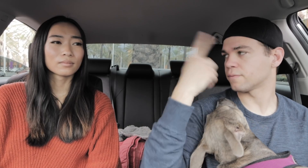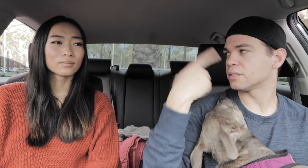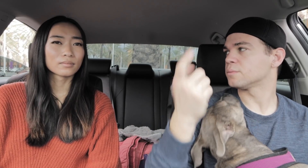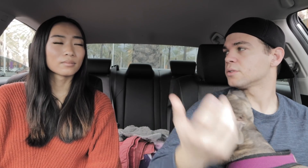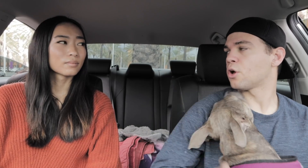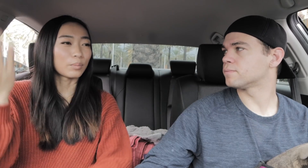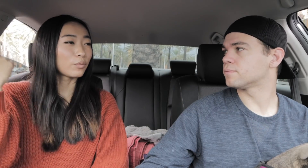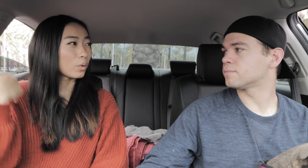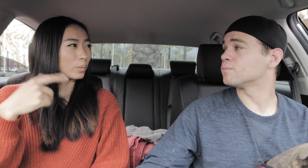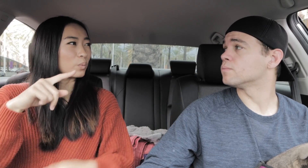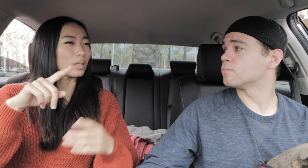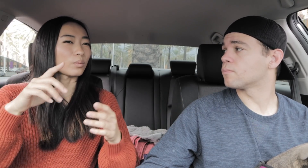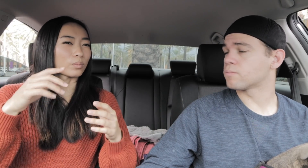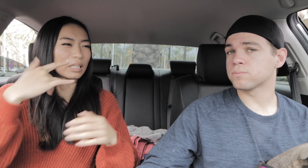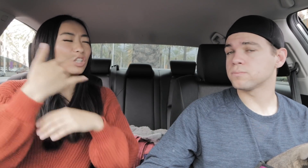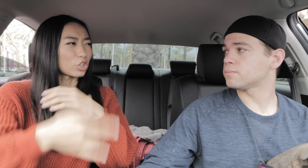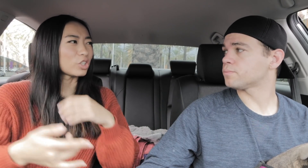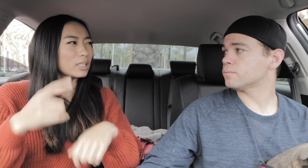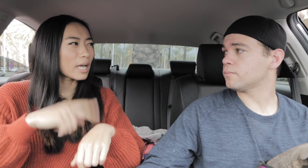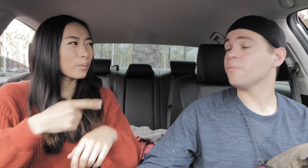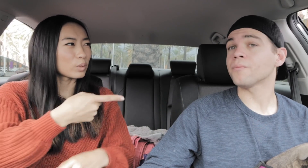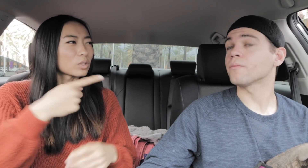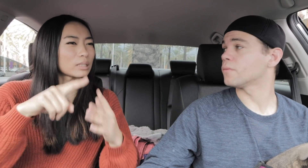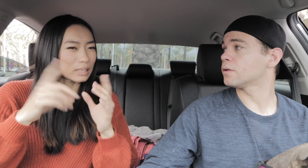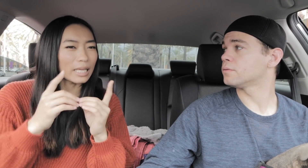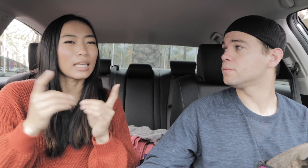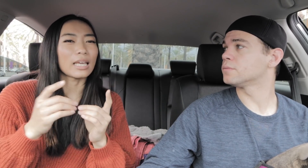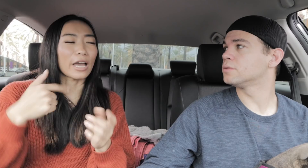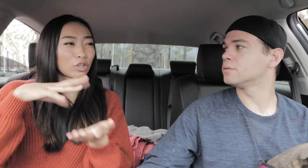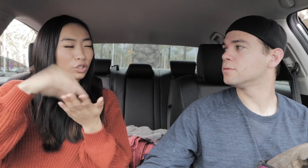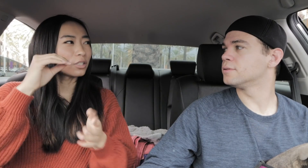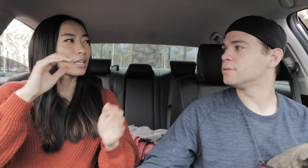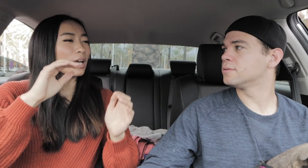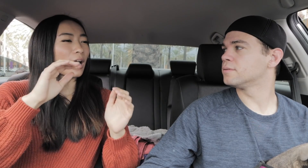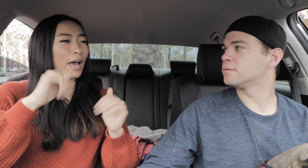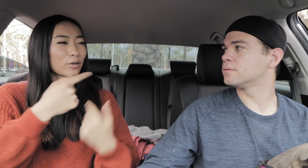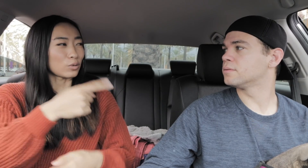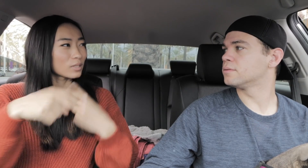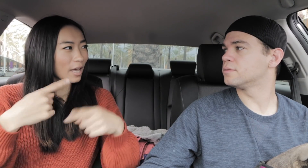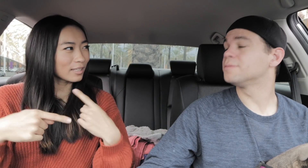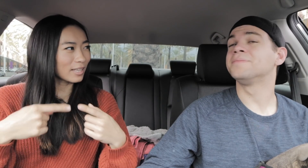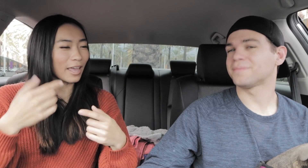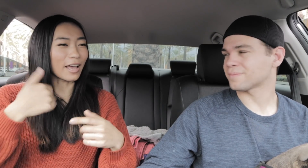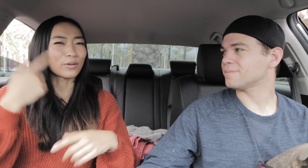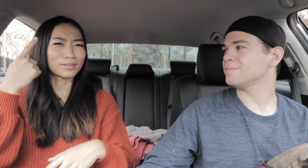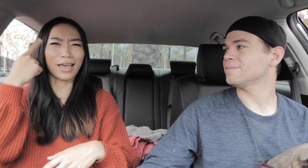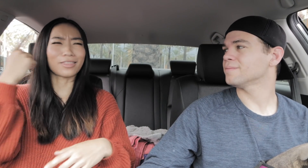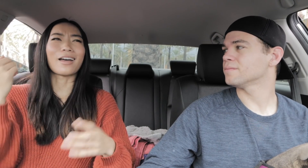and I'm like, " What sign is that?" because my vocabulary is probably different than that person's vocabulary because understand all language is different education is different I'm like what's that sign? I look at the mouth or facial expressions, then oh thats what that sign means, oh